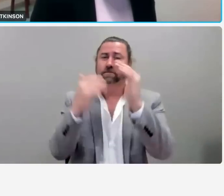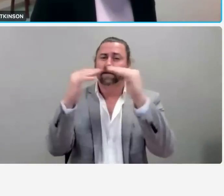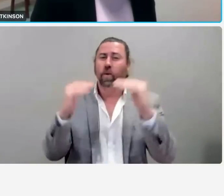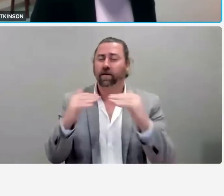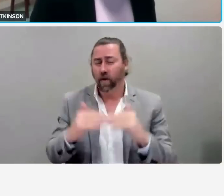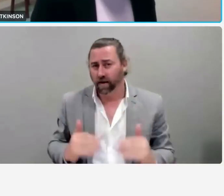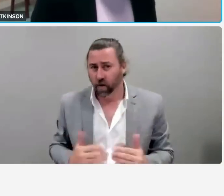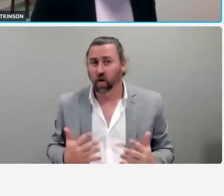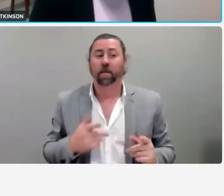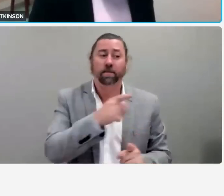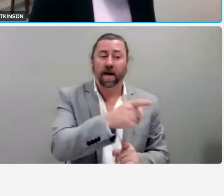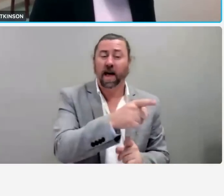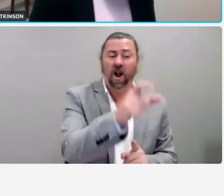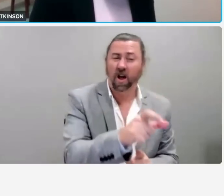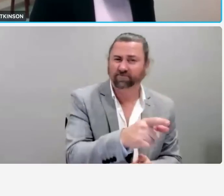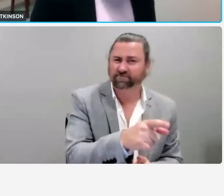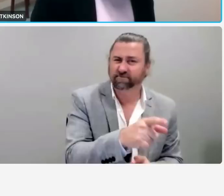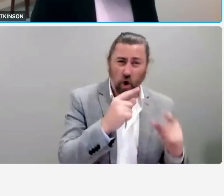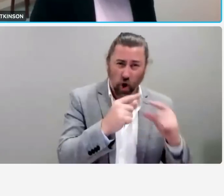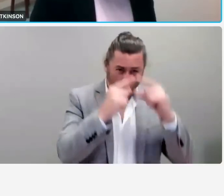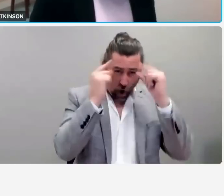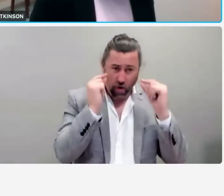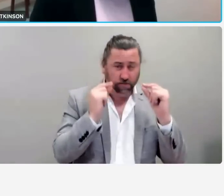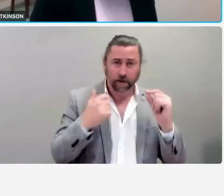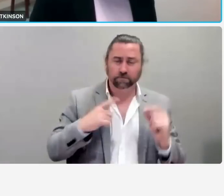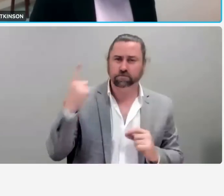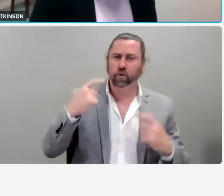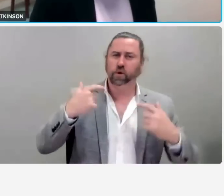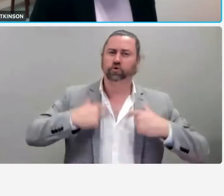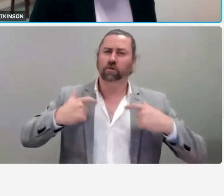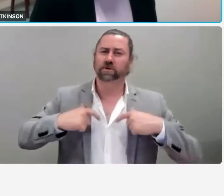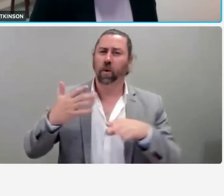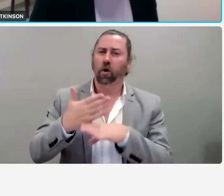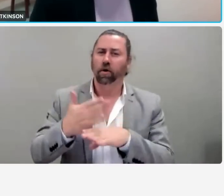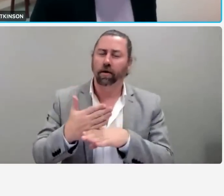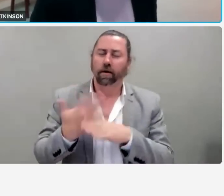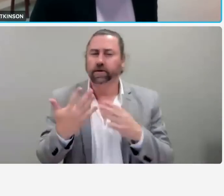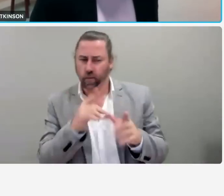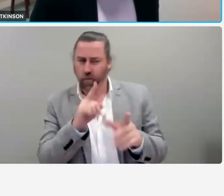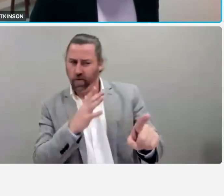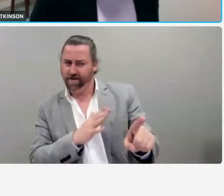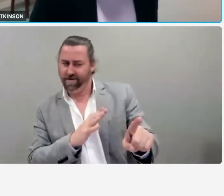a social worker more than a clinical nurse. So it's all about tailoring to the needs of the client.